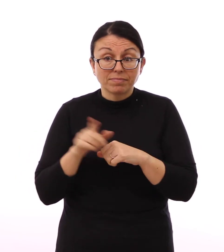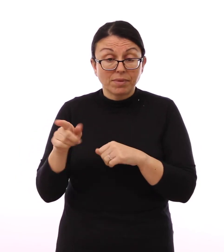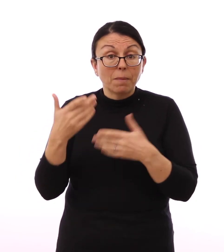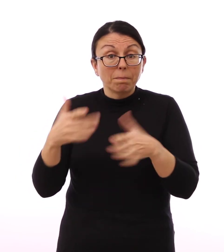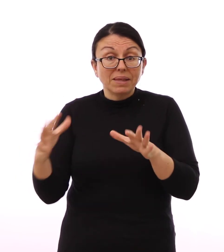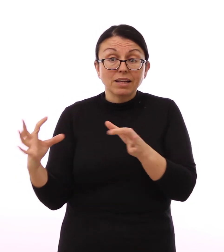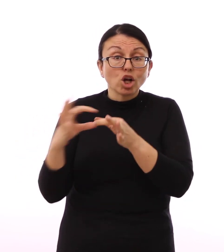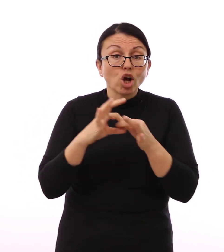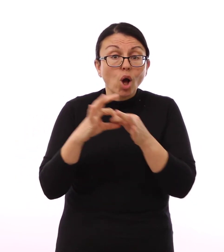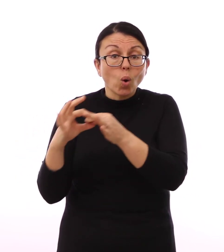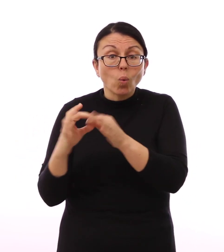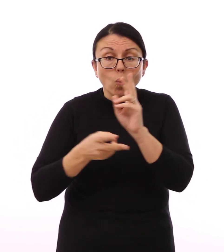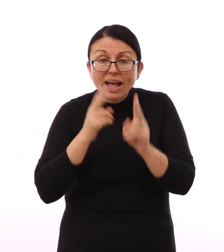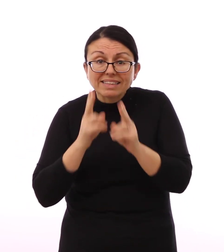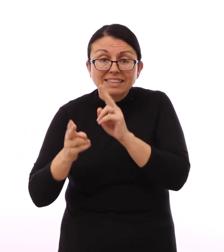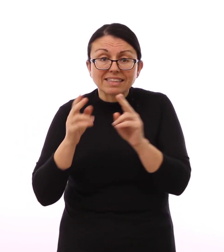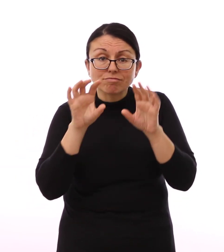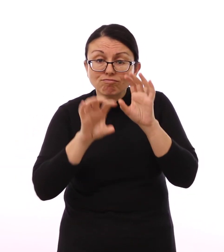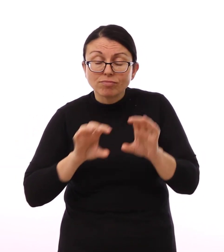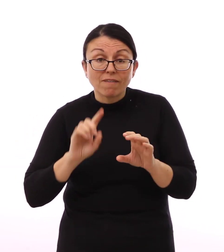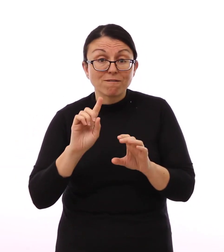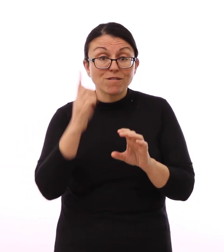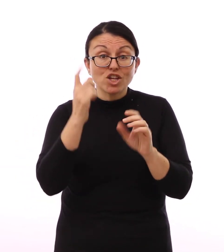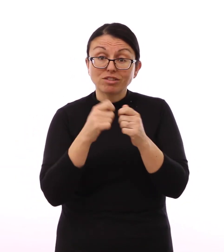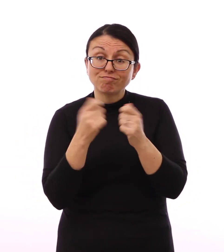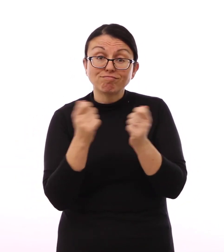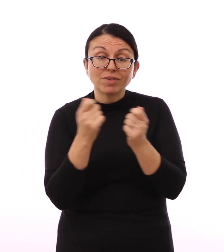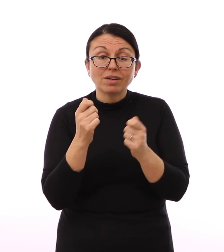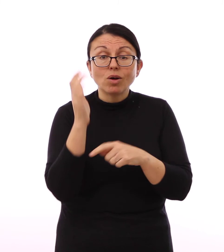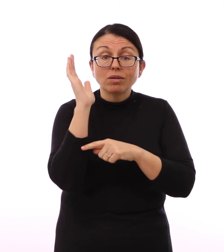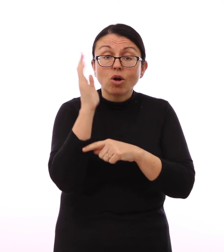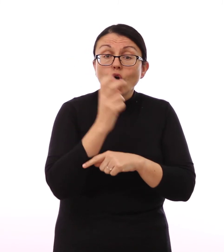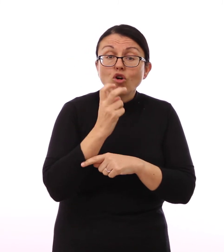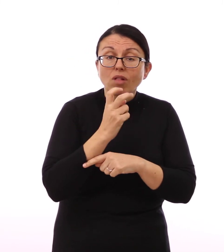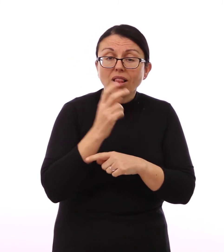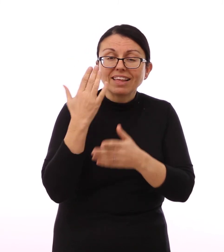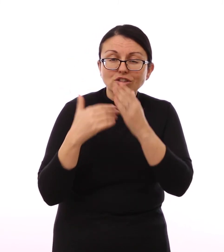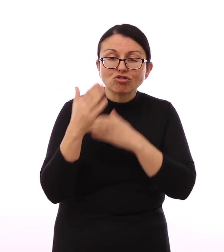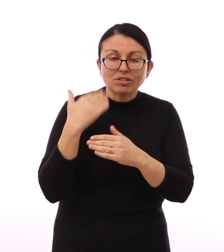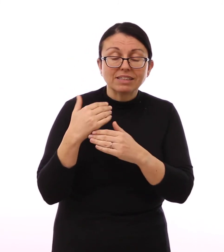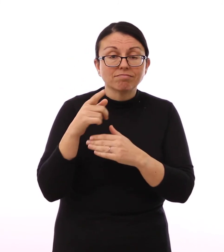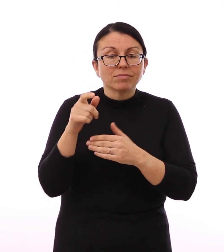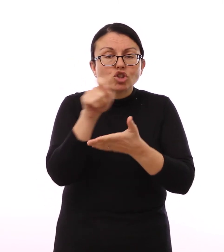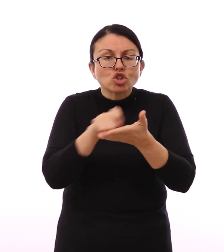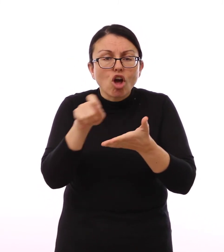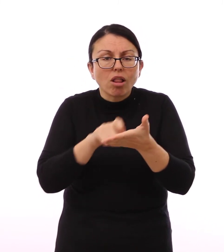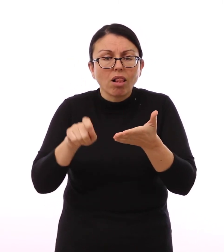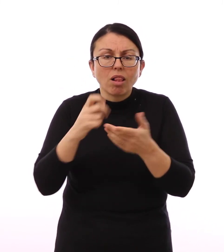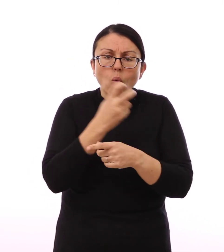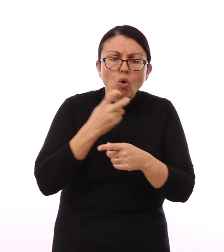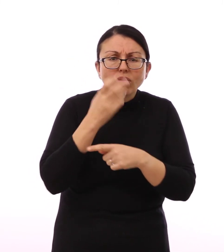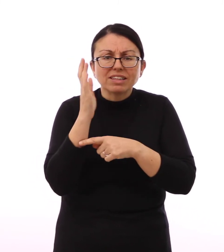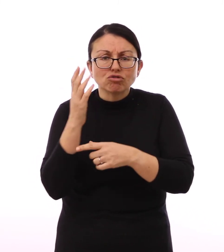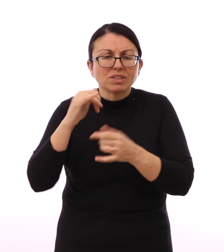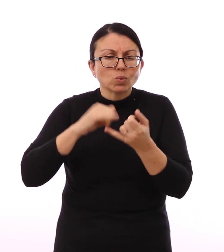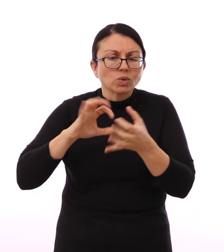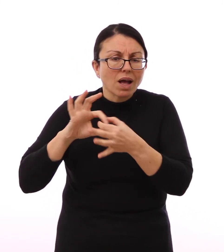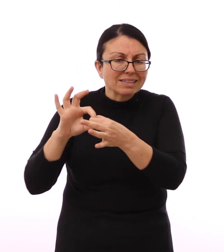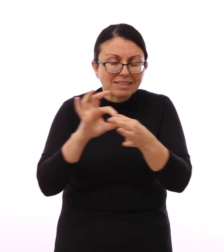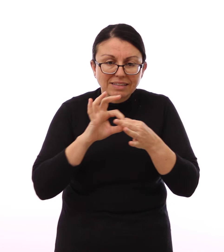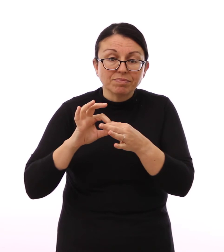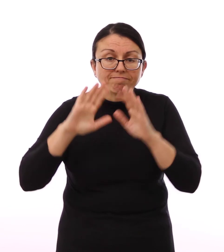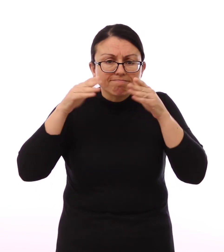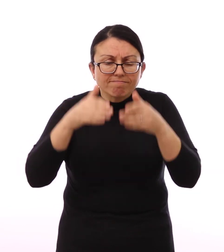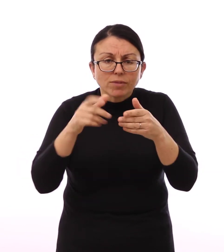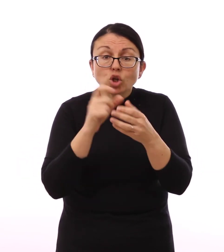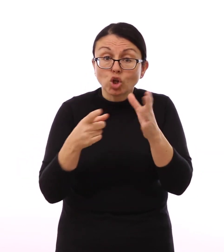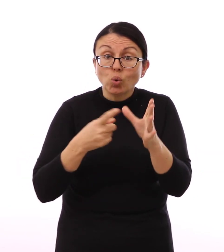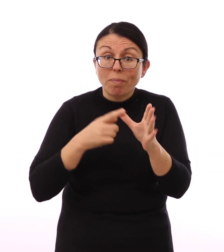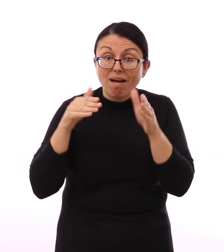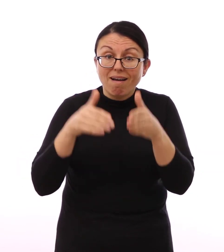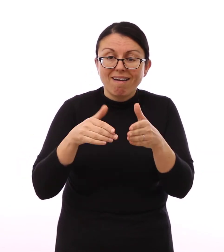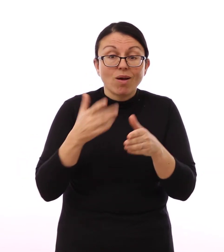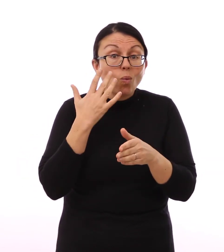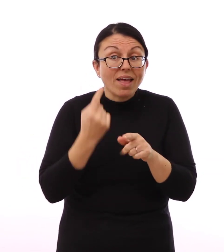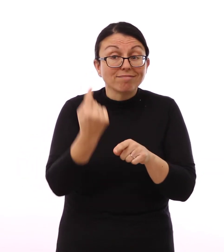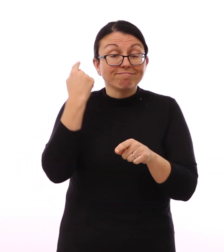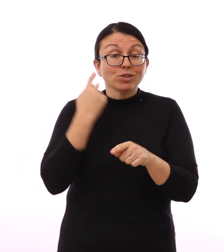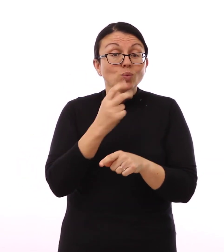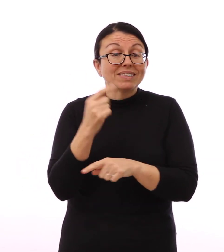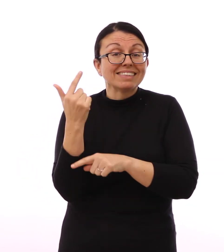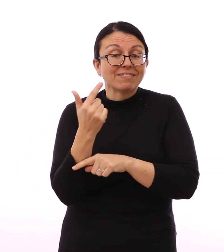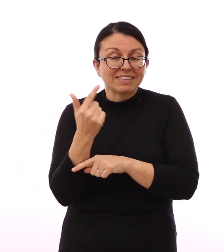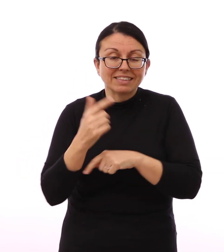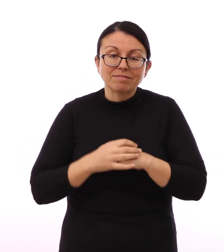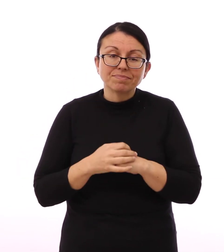She co-edited the first issue of Oral History (Journal of the Oral History Society) focused on Cuba (2017).